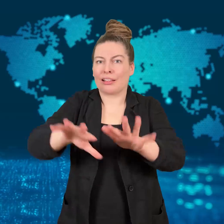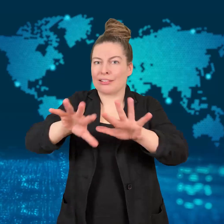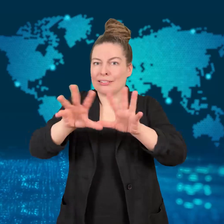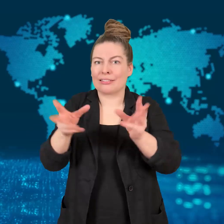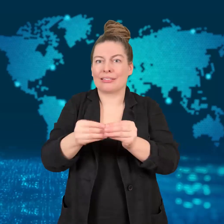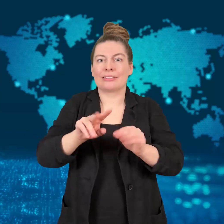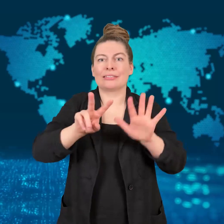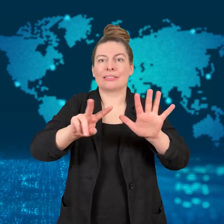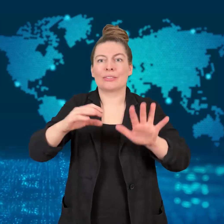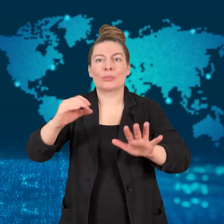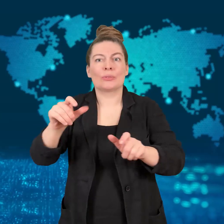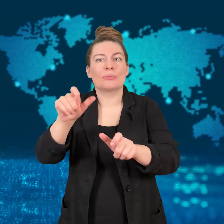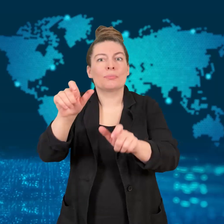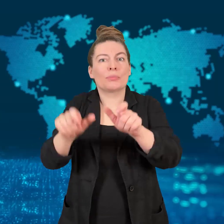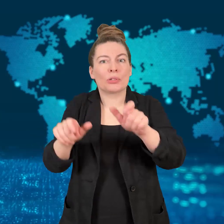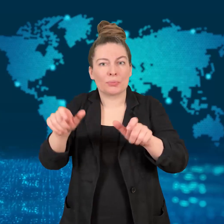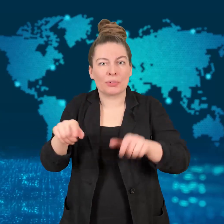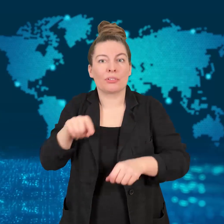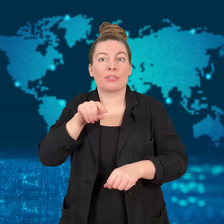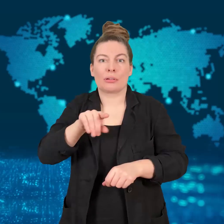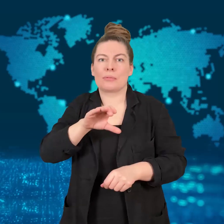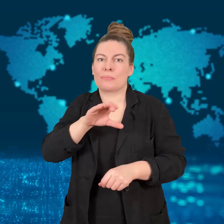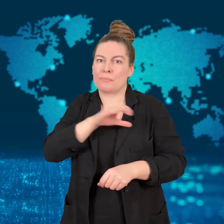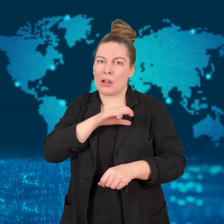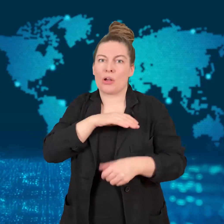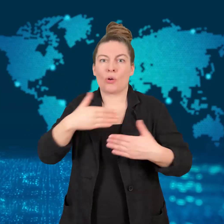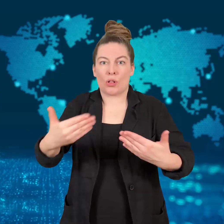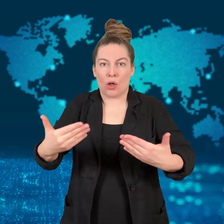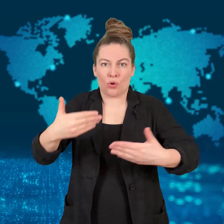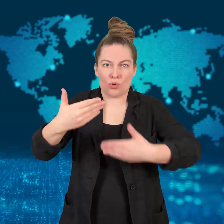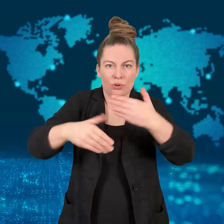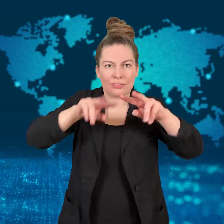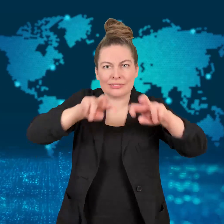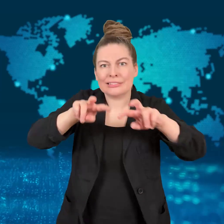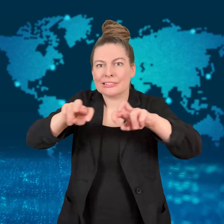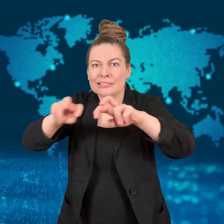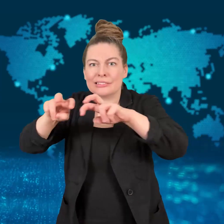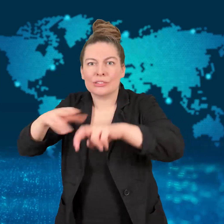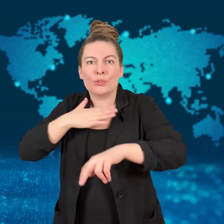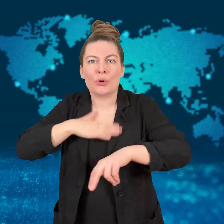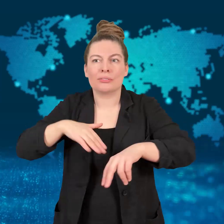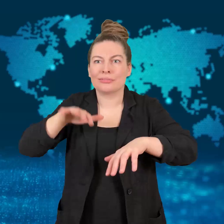Survivors that were found have reported